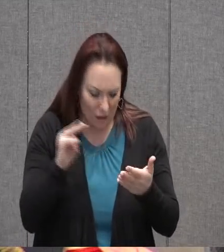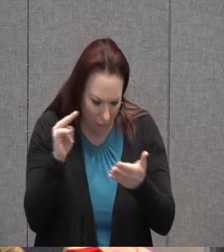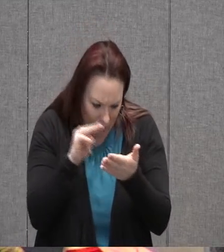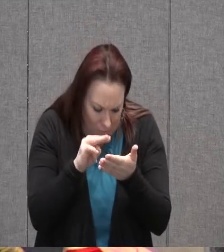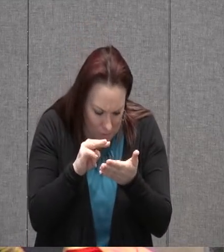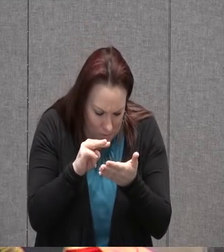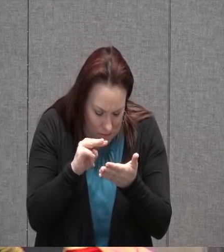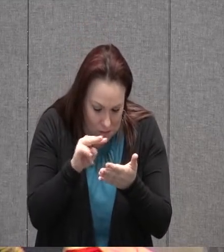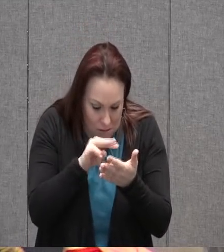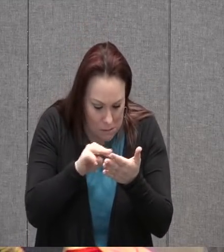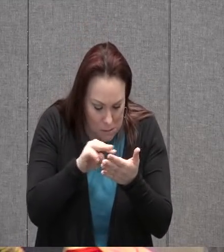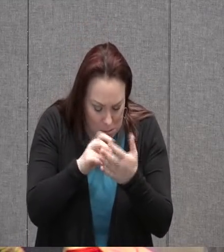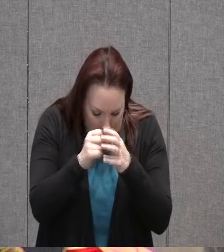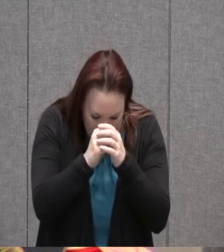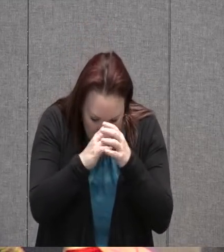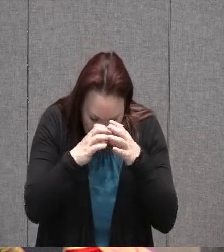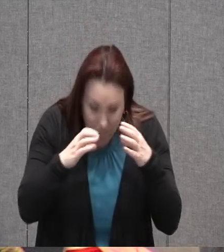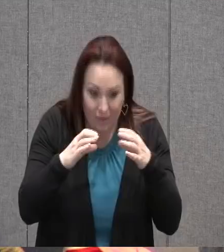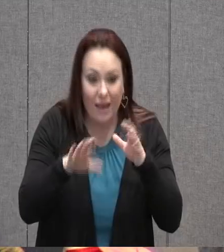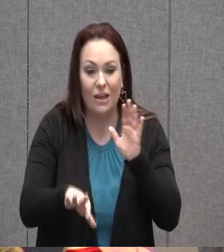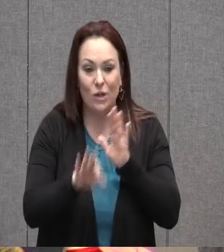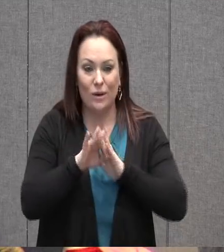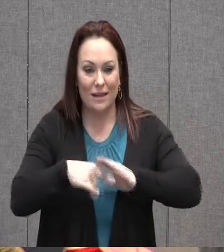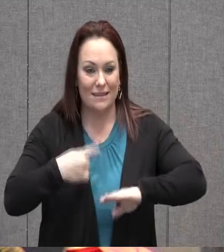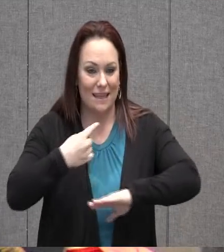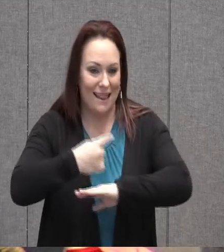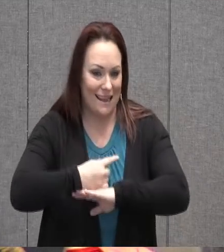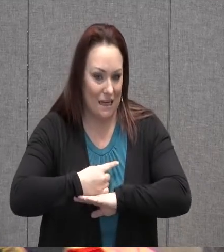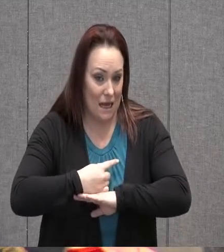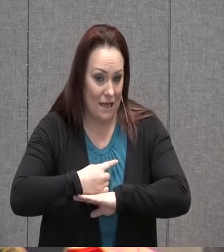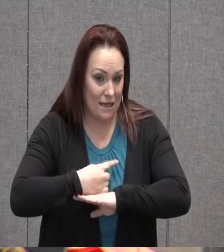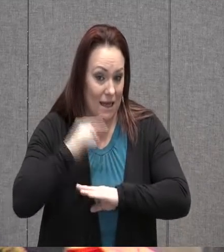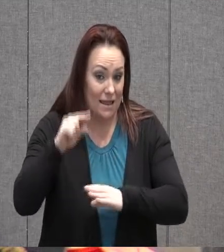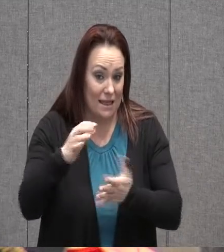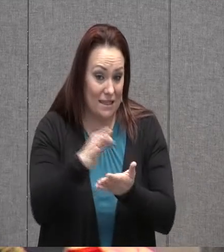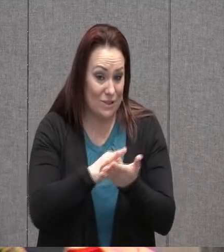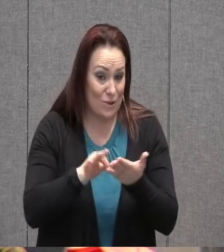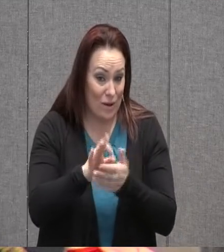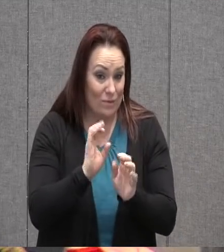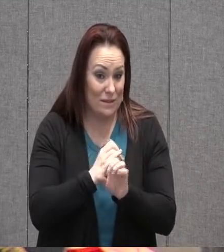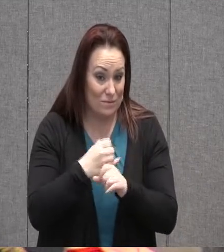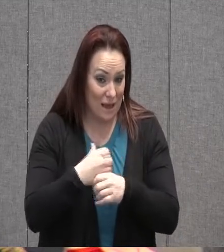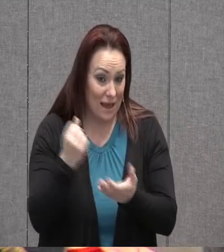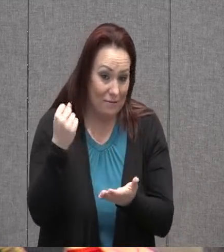and you can find the date that this coin was made also at the Mint.